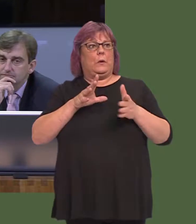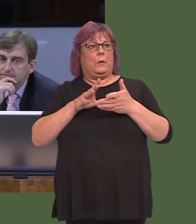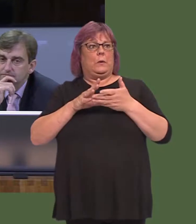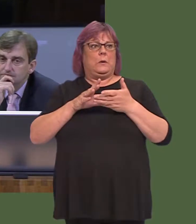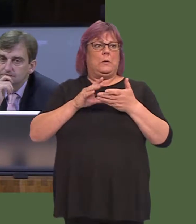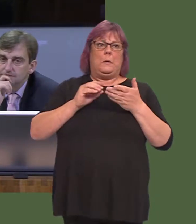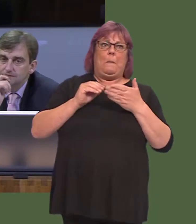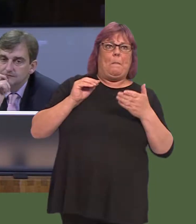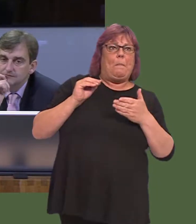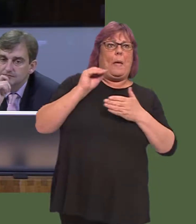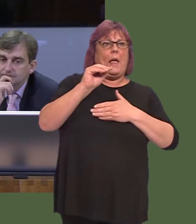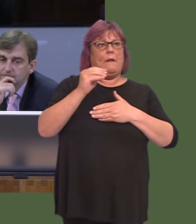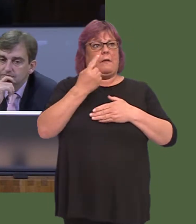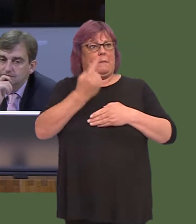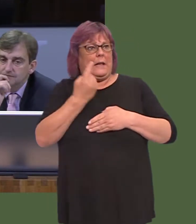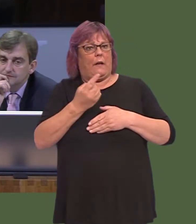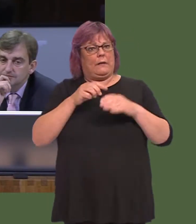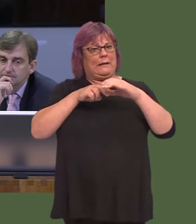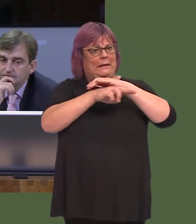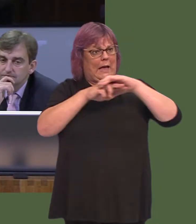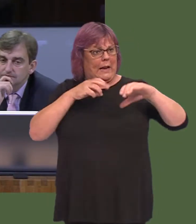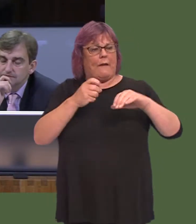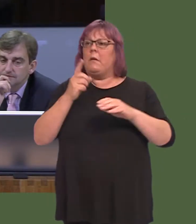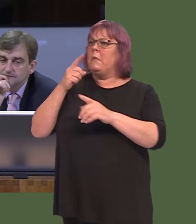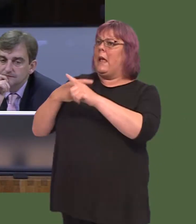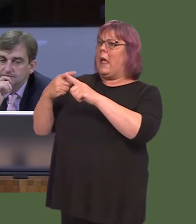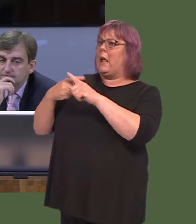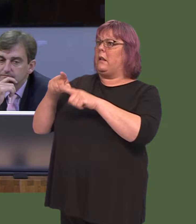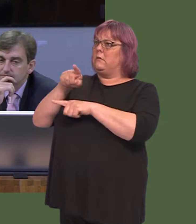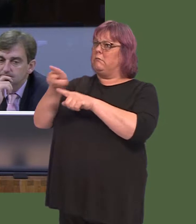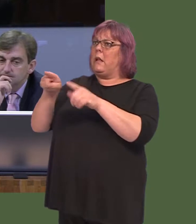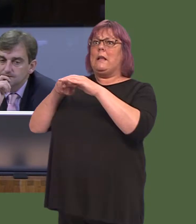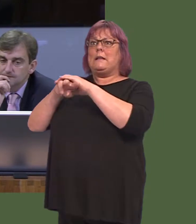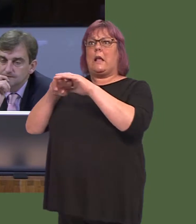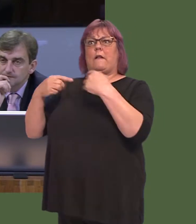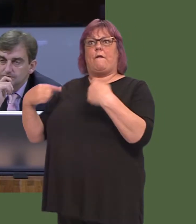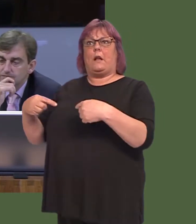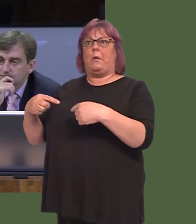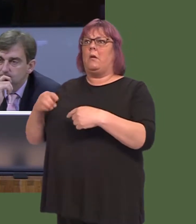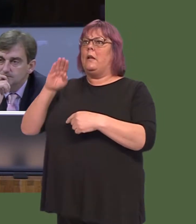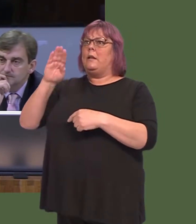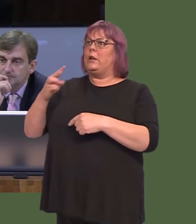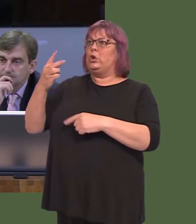sums to have that scan undertaken. In England, for example, where that scan is available, it has a 92 per cent detection